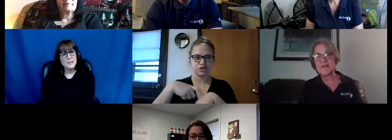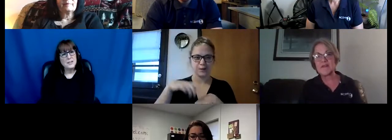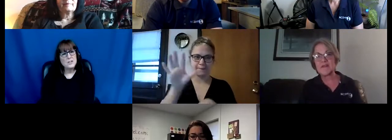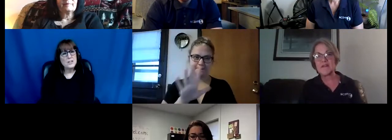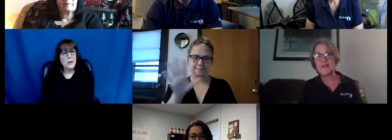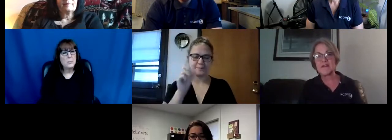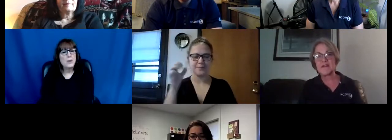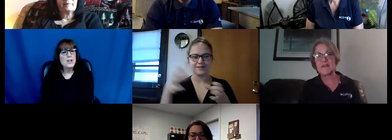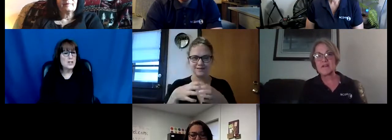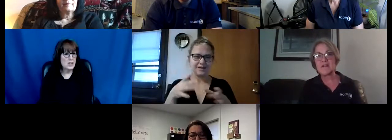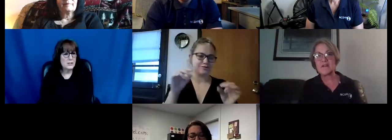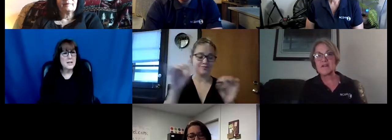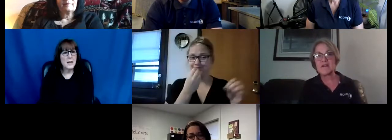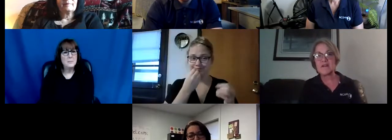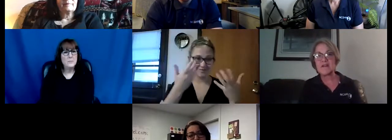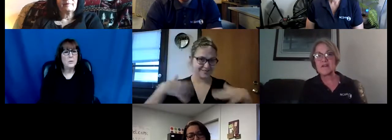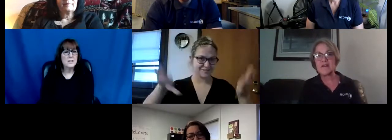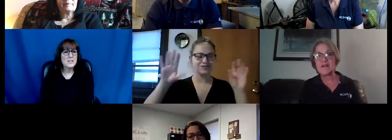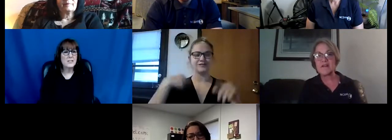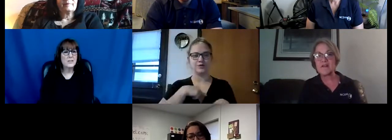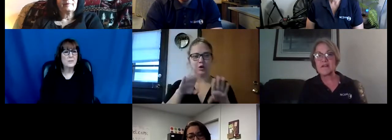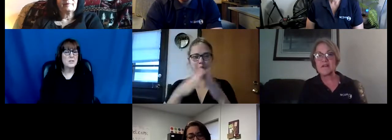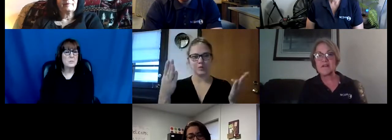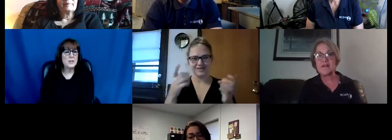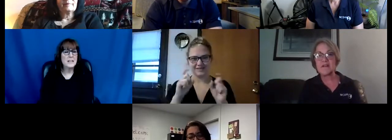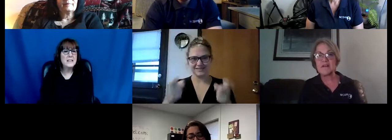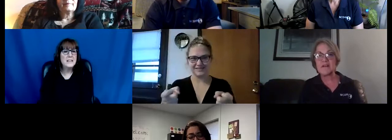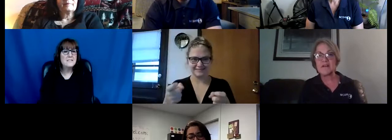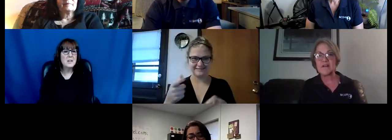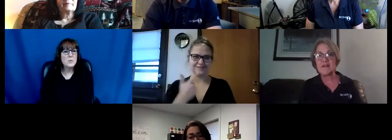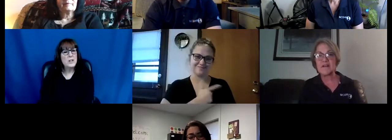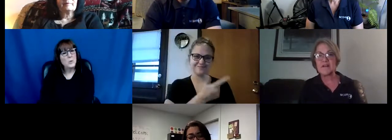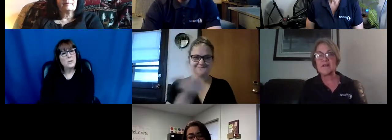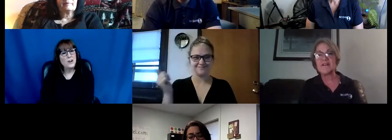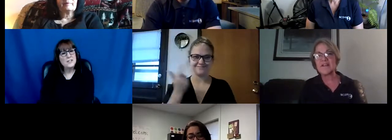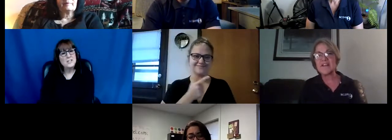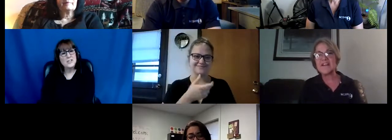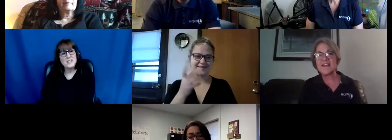usually about brunch time we'll get together once we're done eating then we open our secret Santa